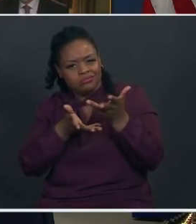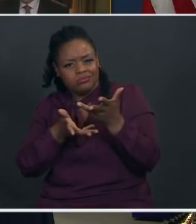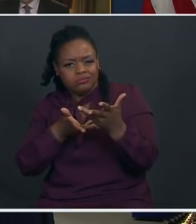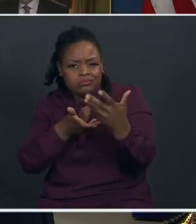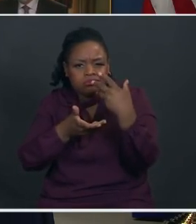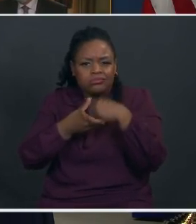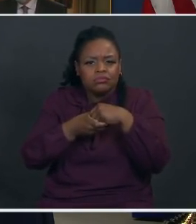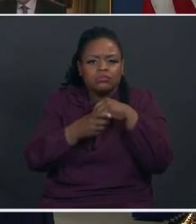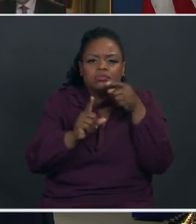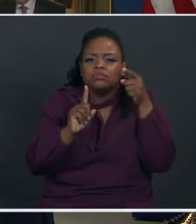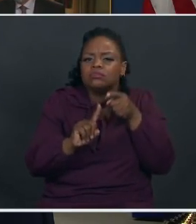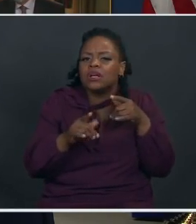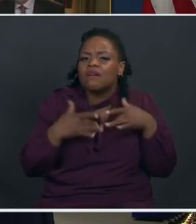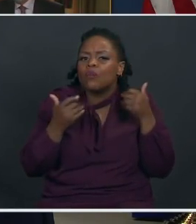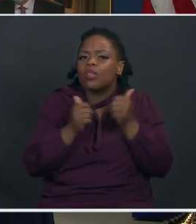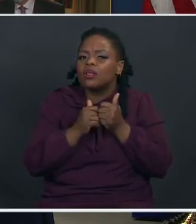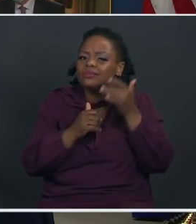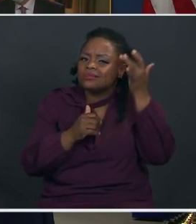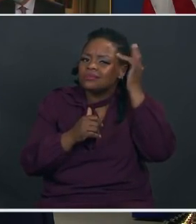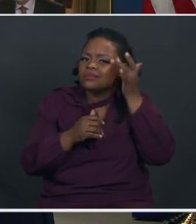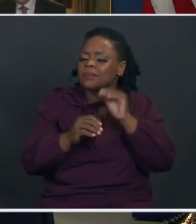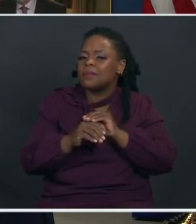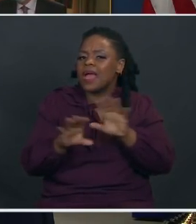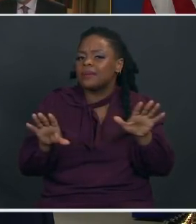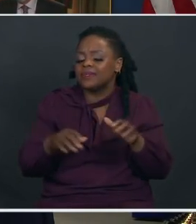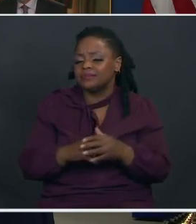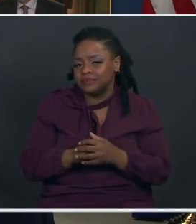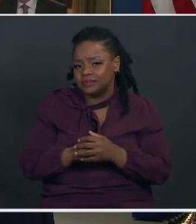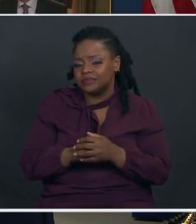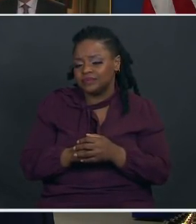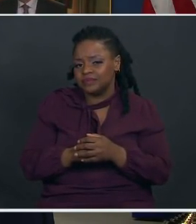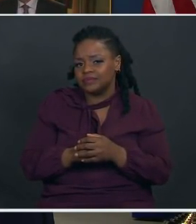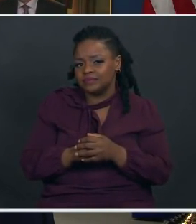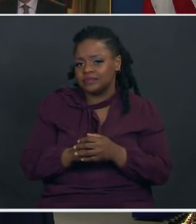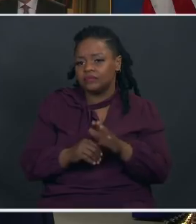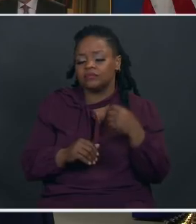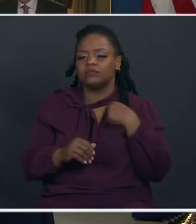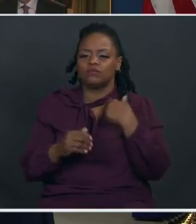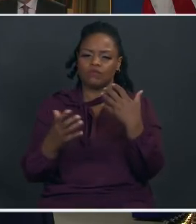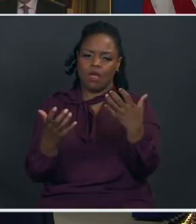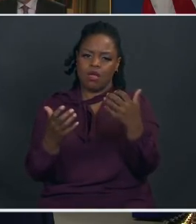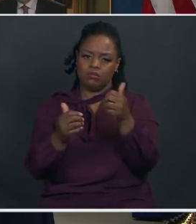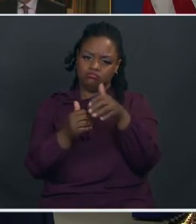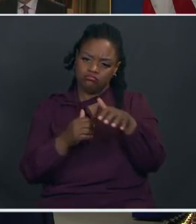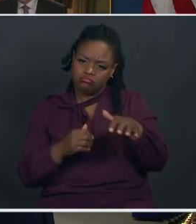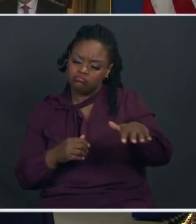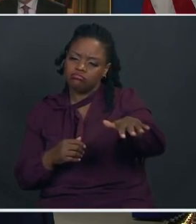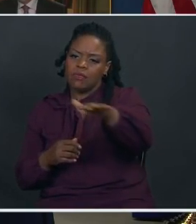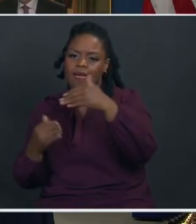engage the American people and all of you to ensure everyone has accurate and up to date information.